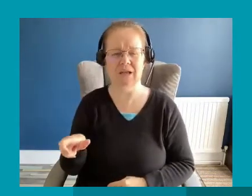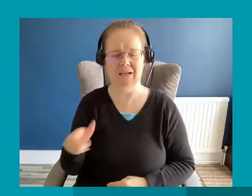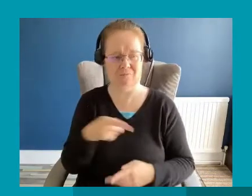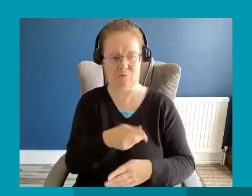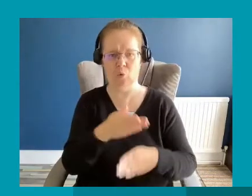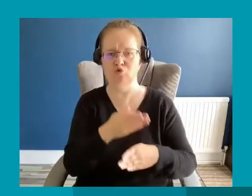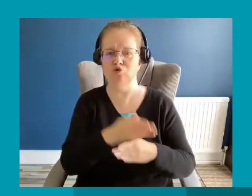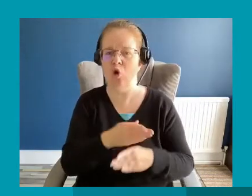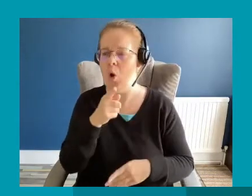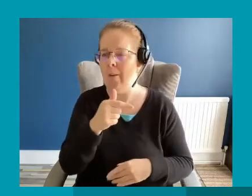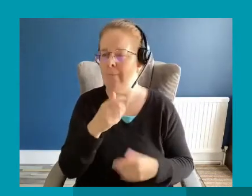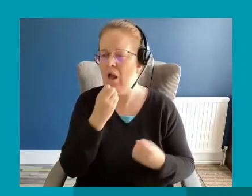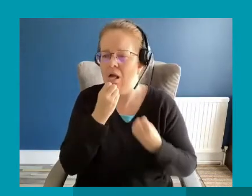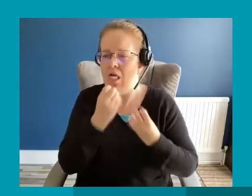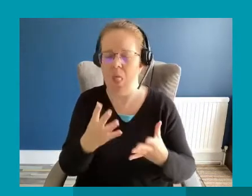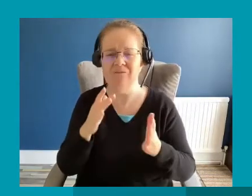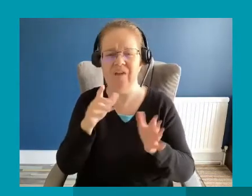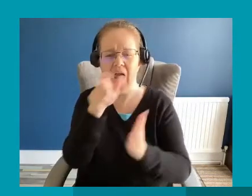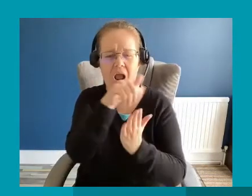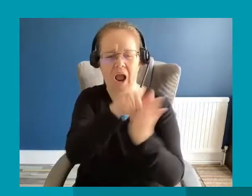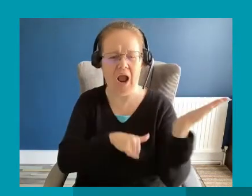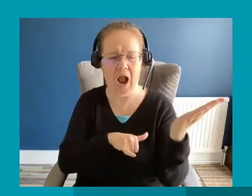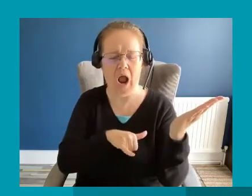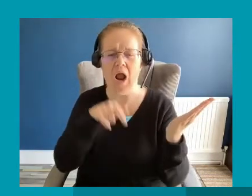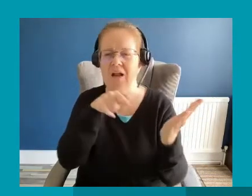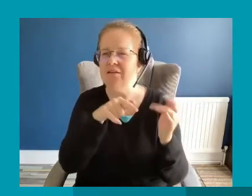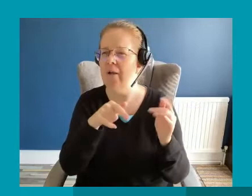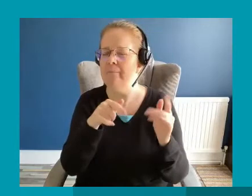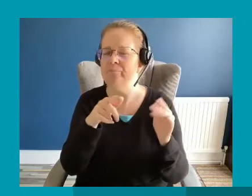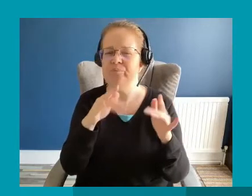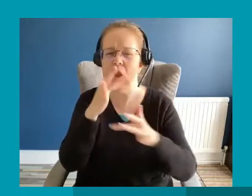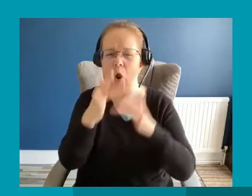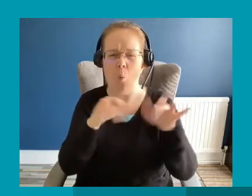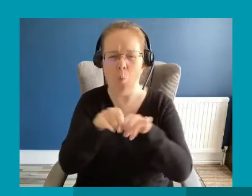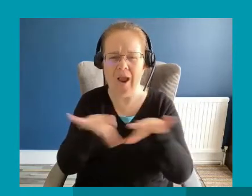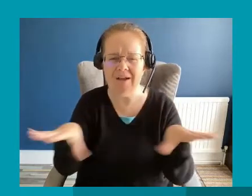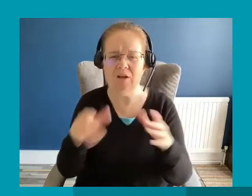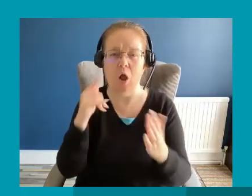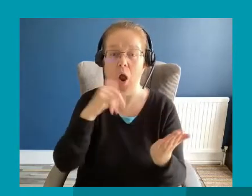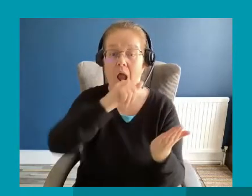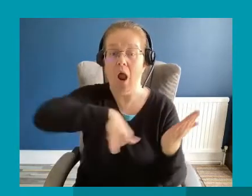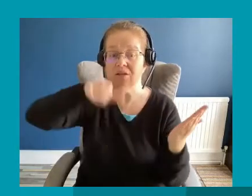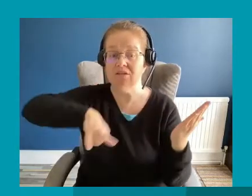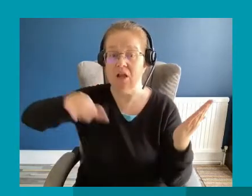And there is also a webinar that we've created and some articles, so please do check out the Hive.